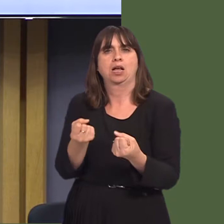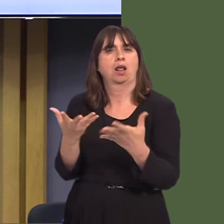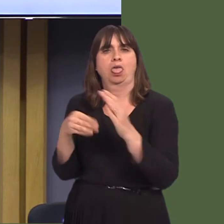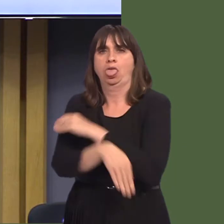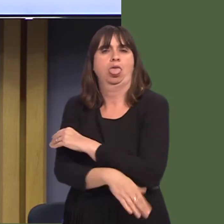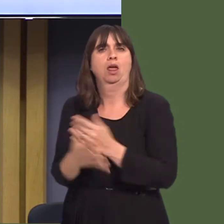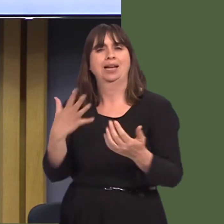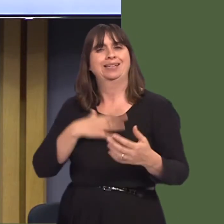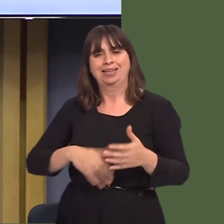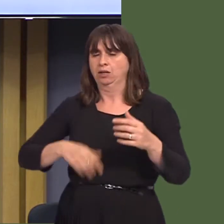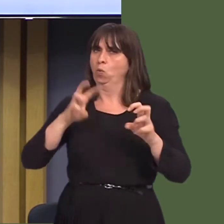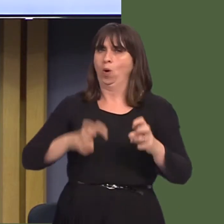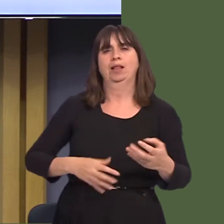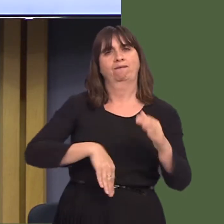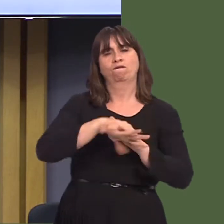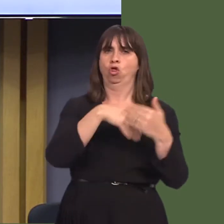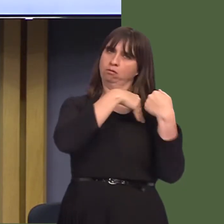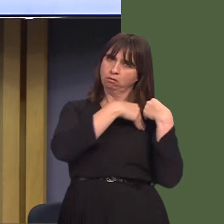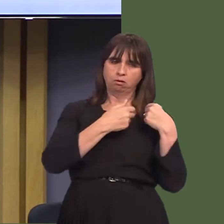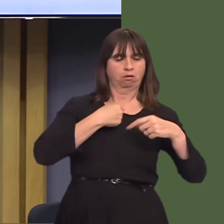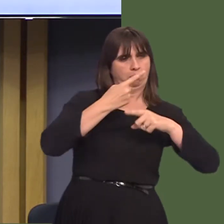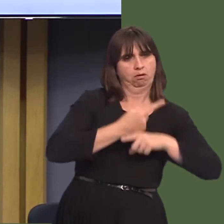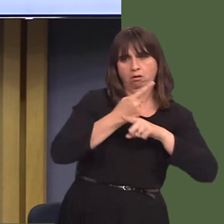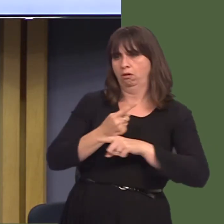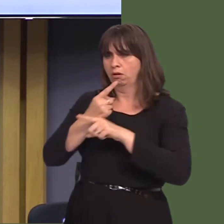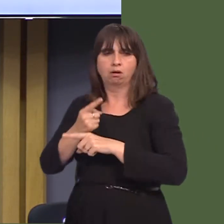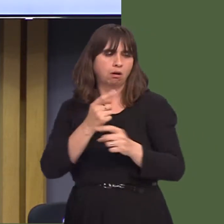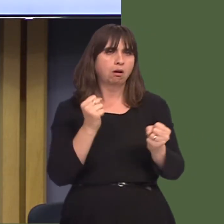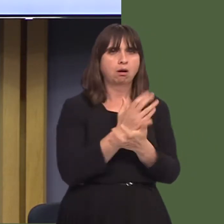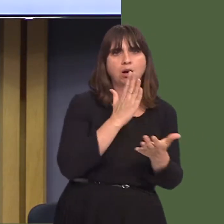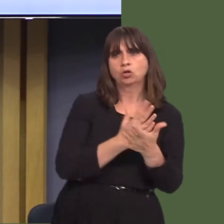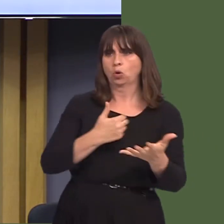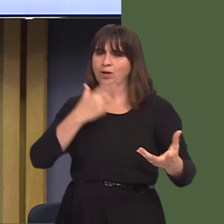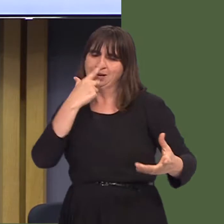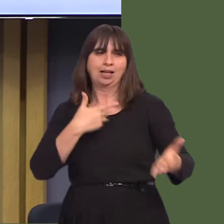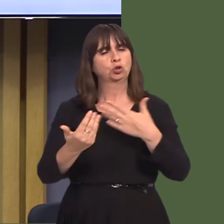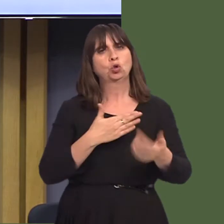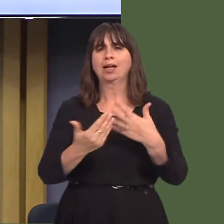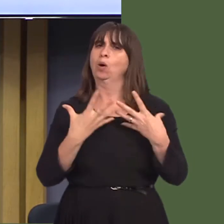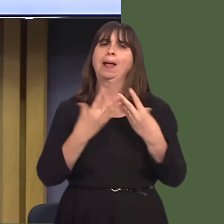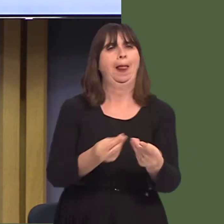of full gambling responsibilities so that we can actually have all the tools to tackle this emerging epidemic.